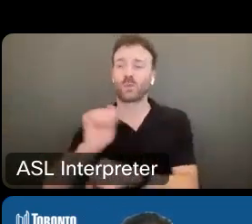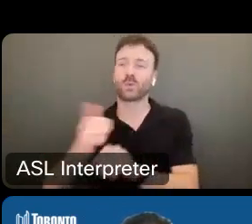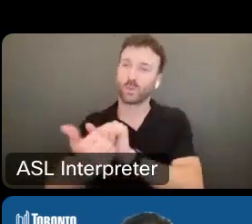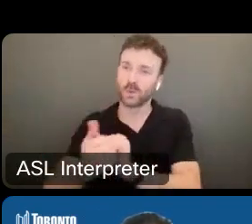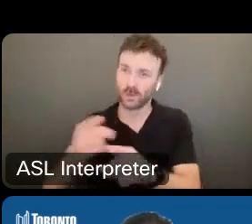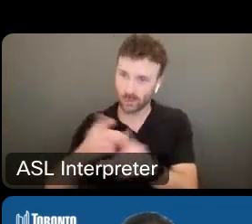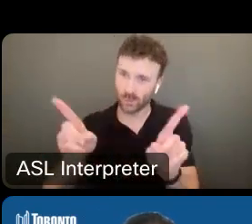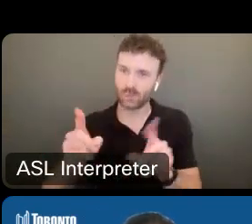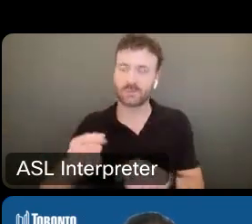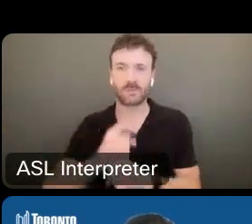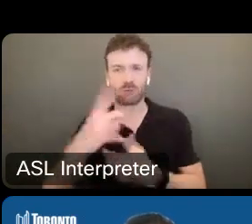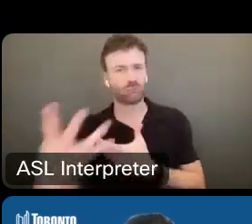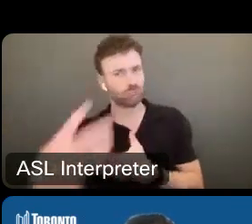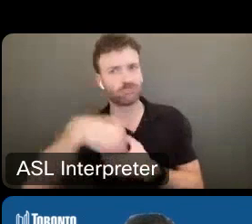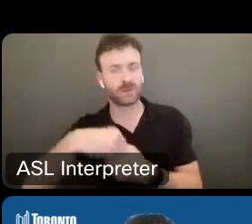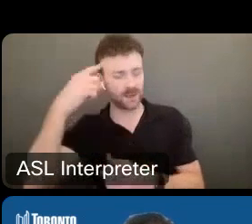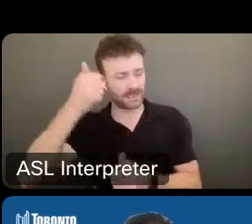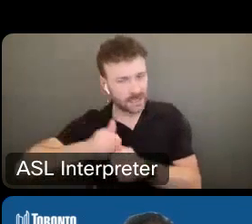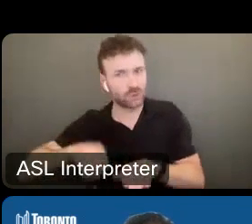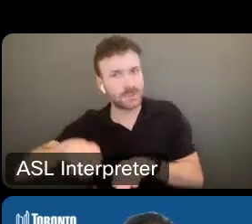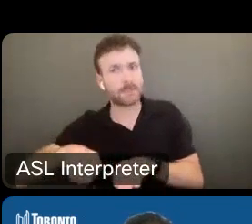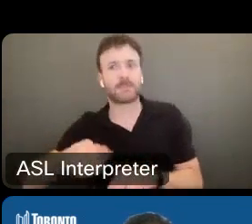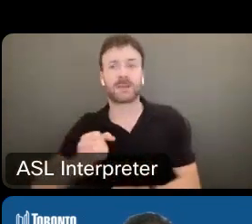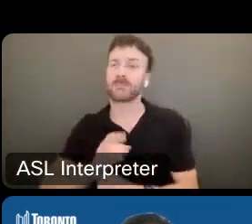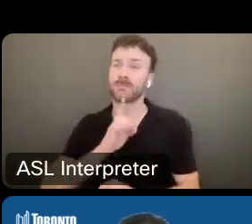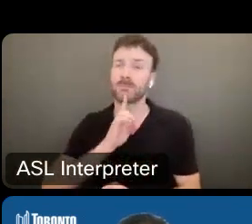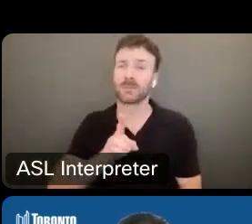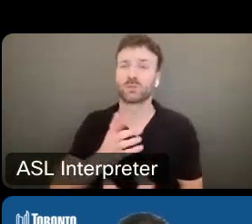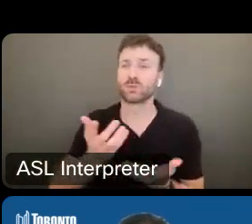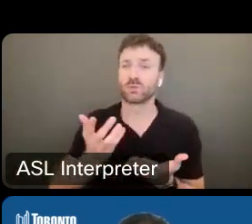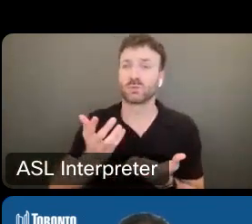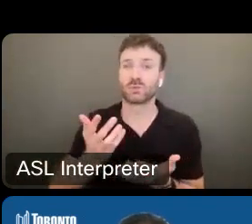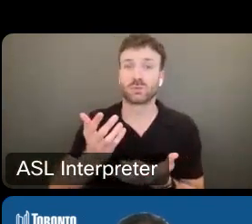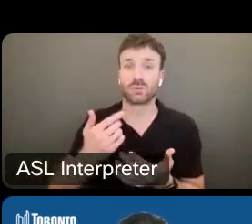you every step of the way and making sure that these measures that we're implementing